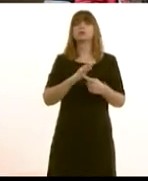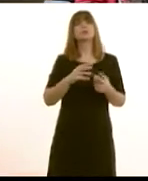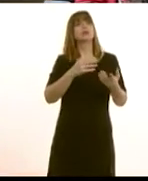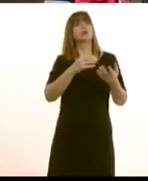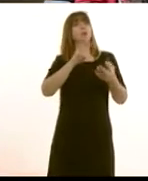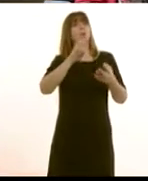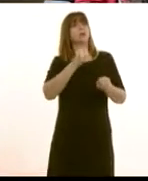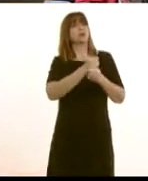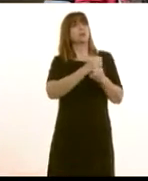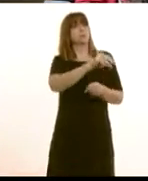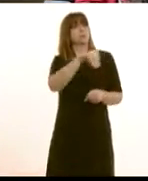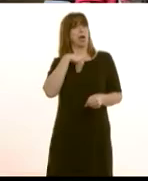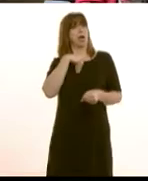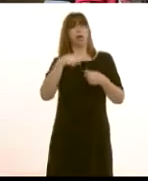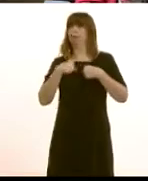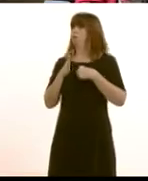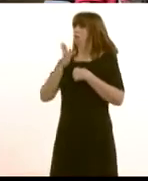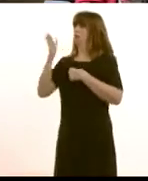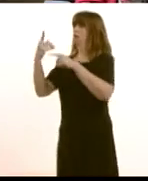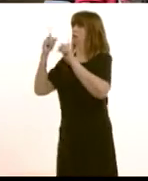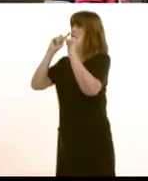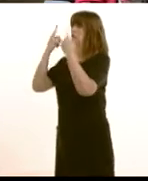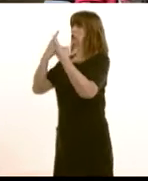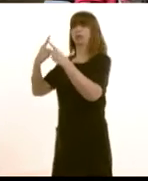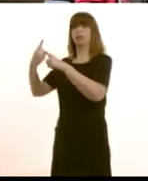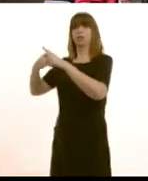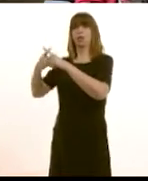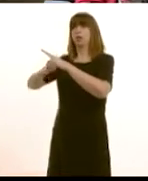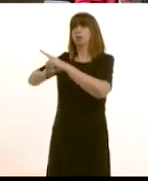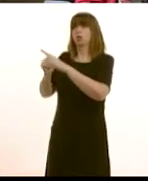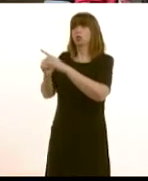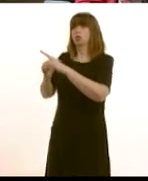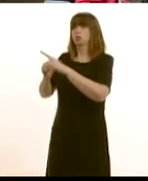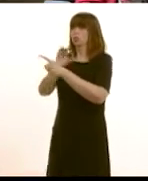I think HE institutions in Wales must compete for Welsh students, rather than having them